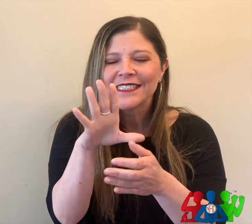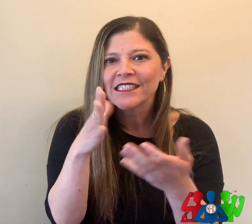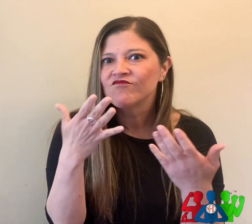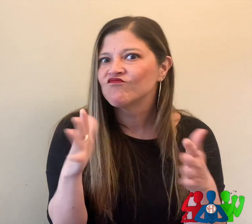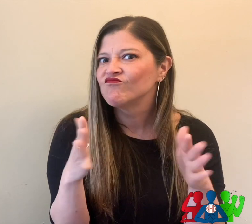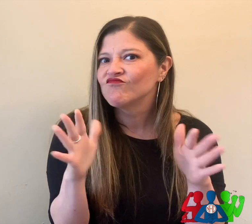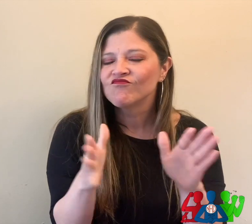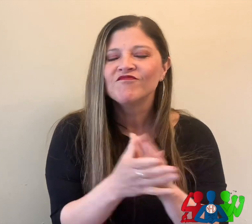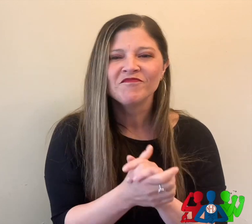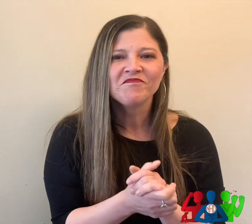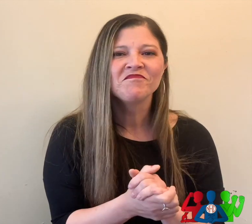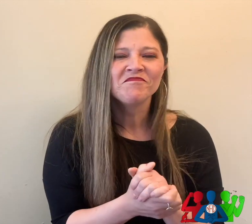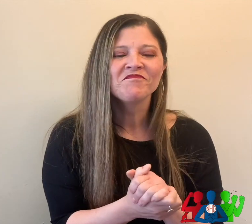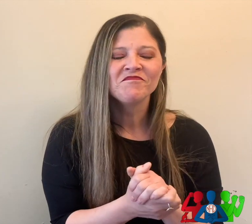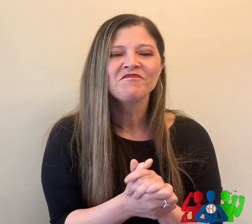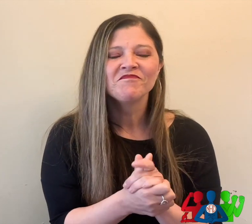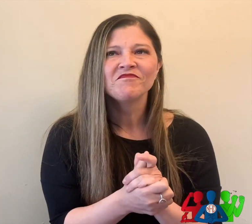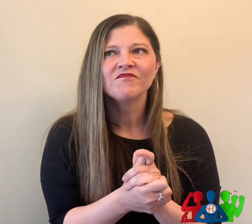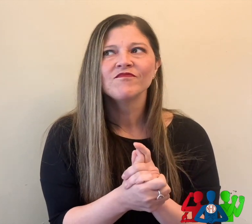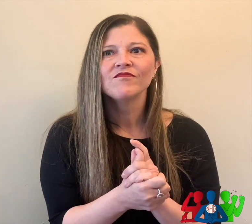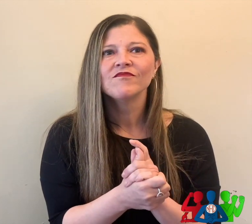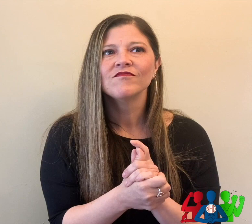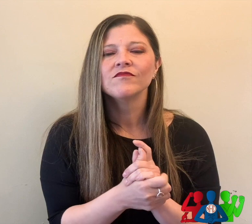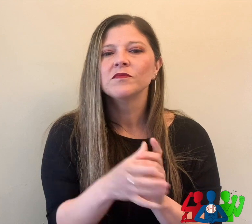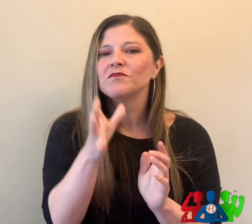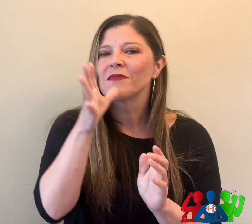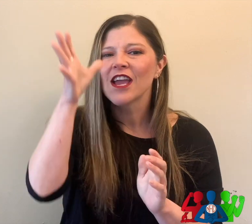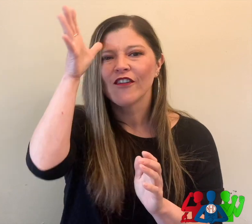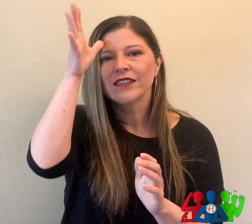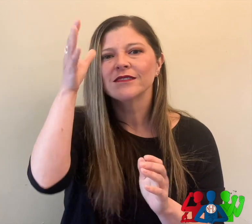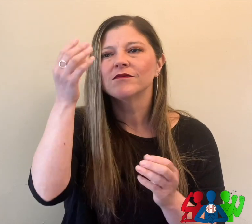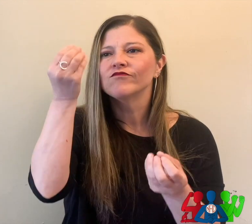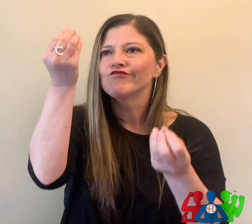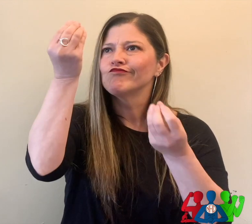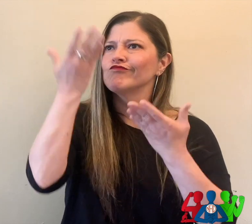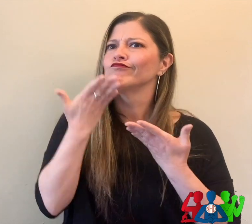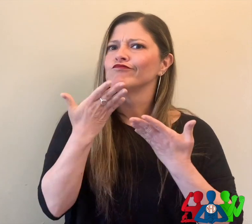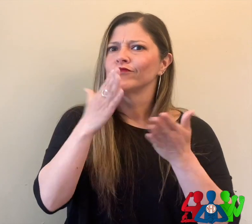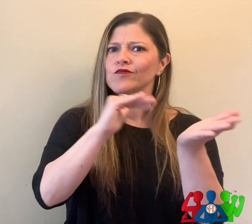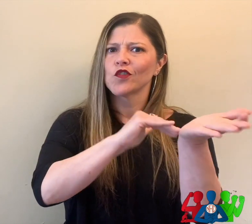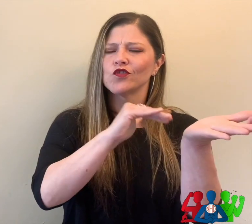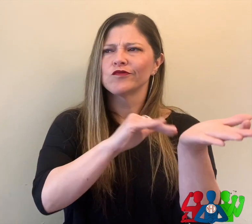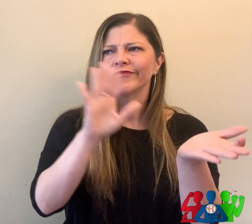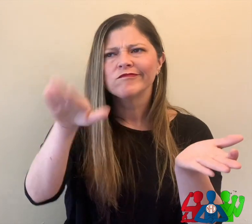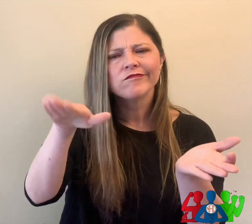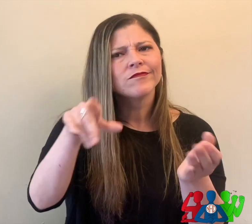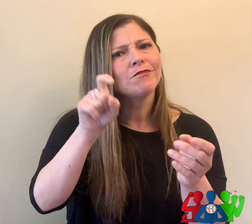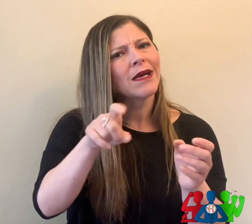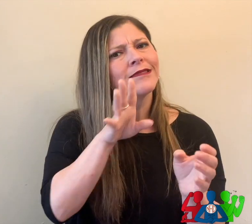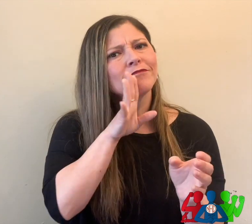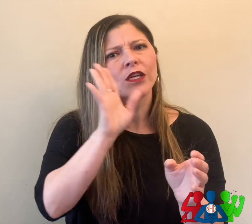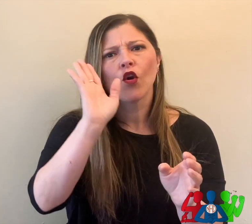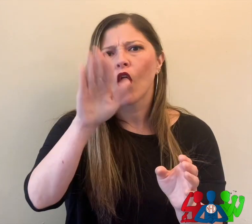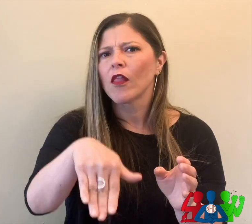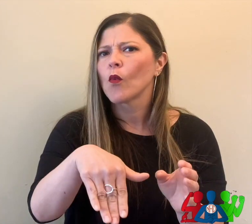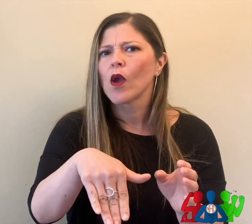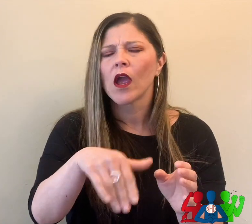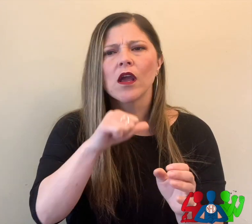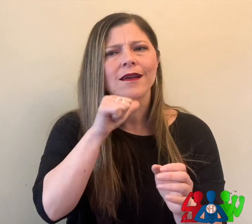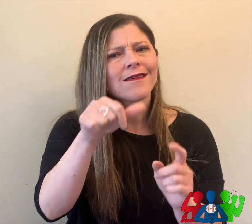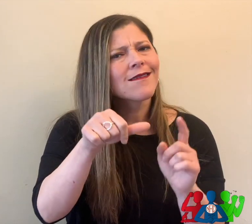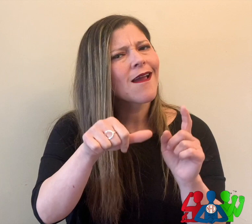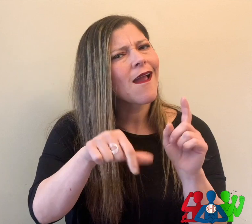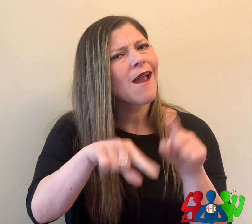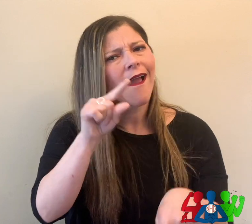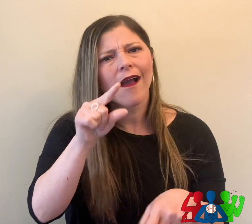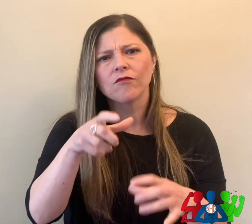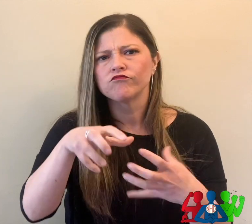family friend, but that was it. My parents were told by the doctor that they needed to use